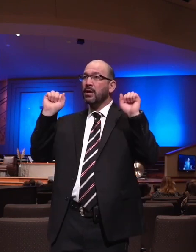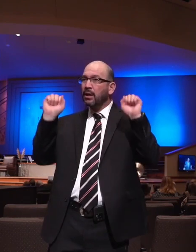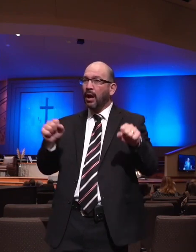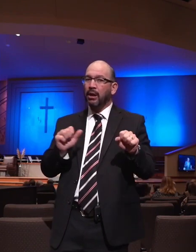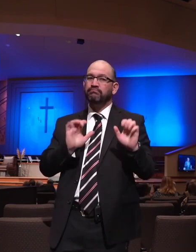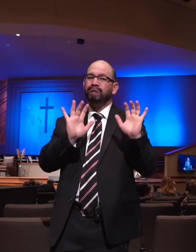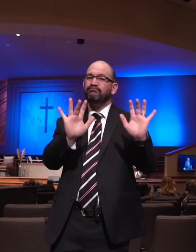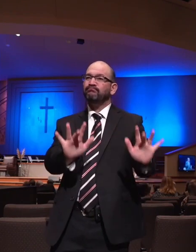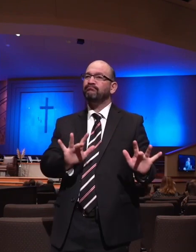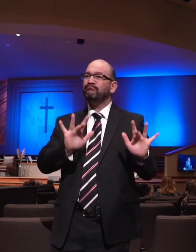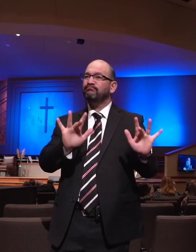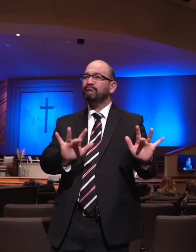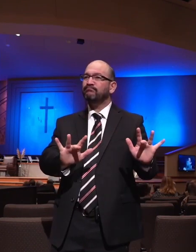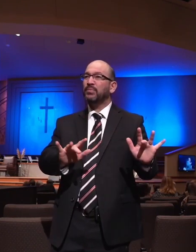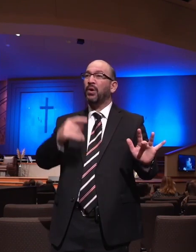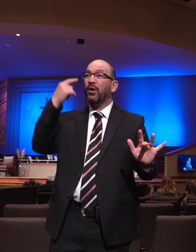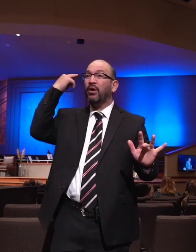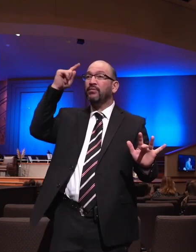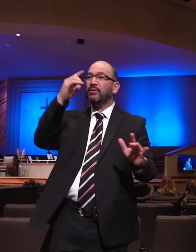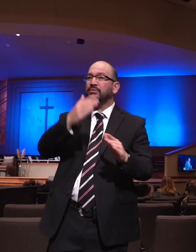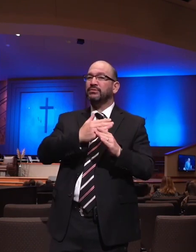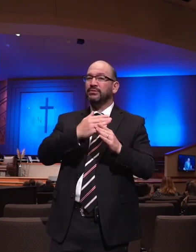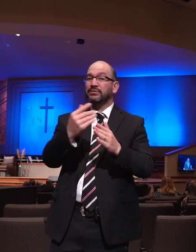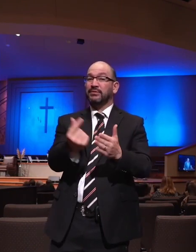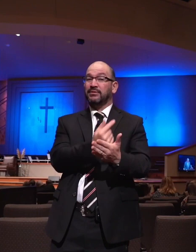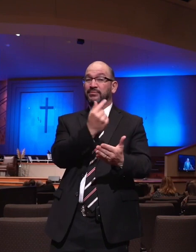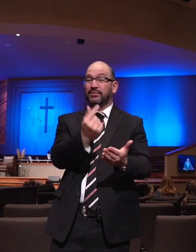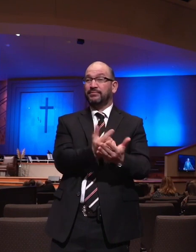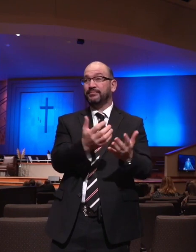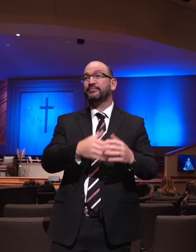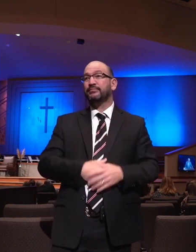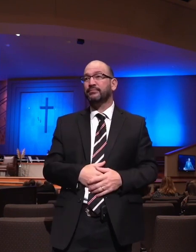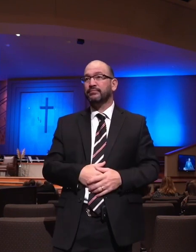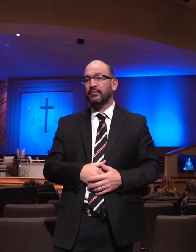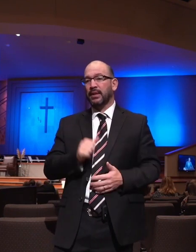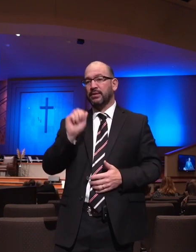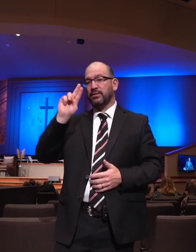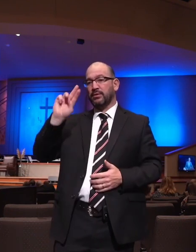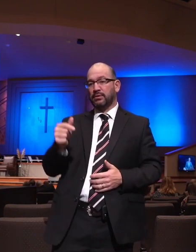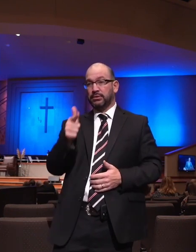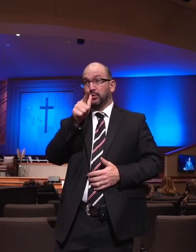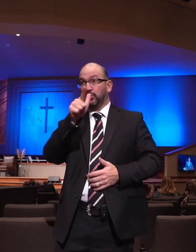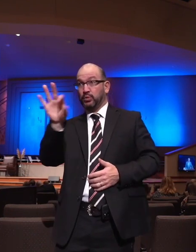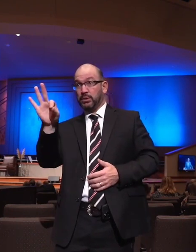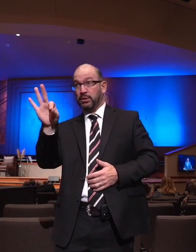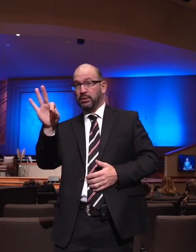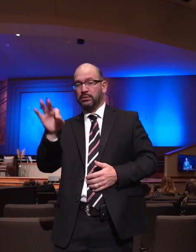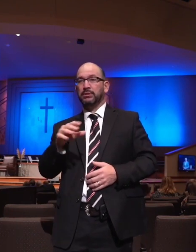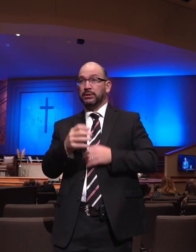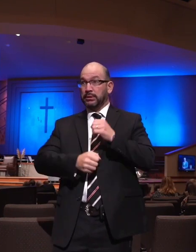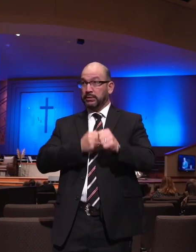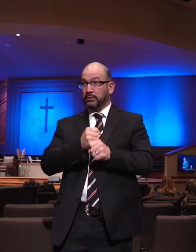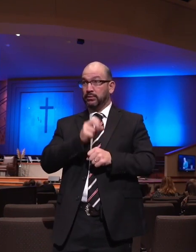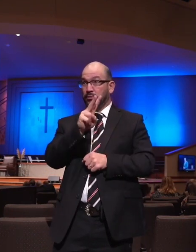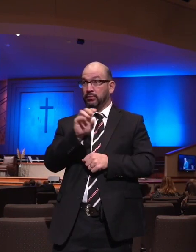so that you can share it was August 29 2005